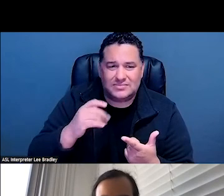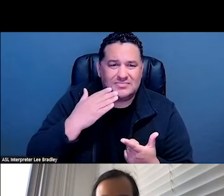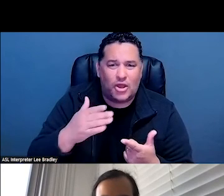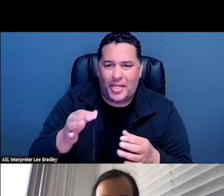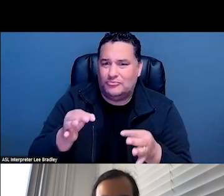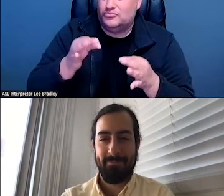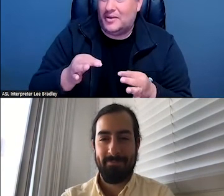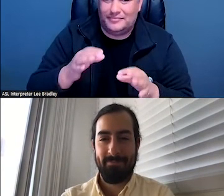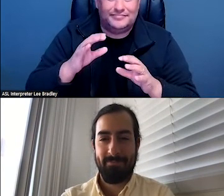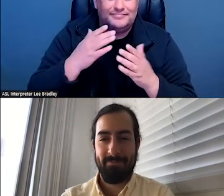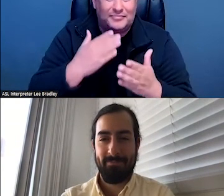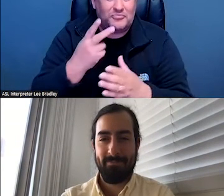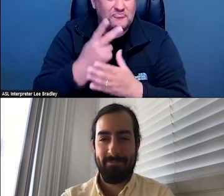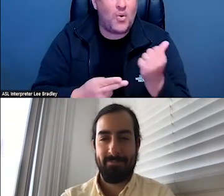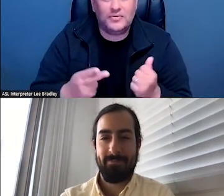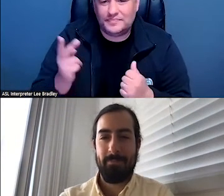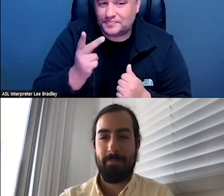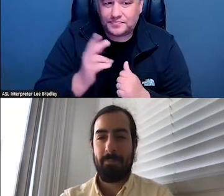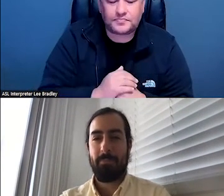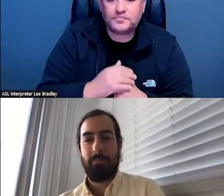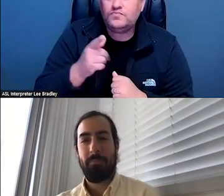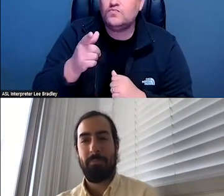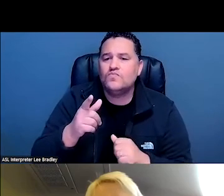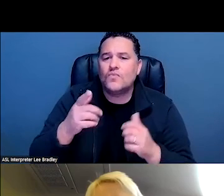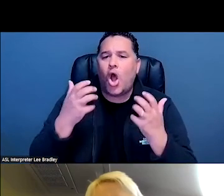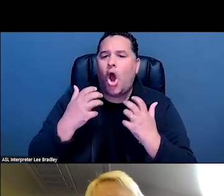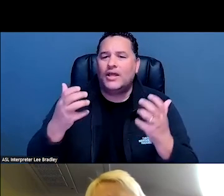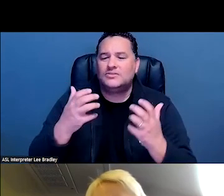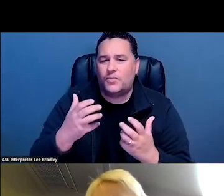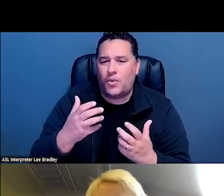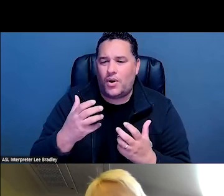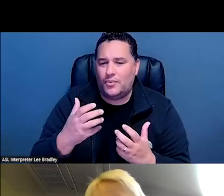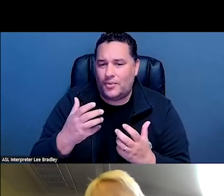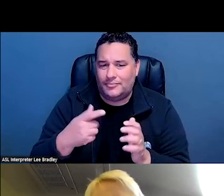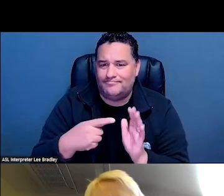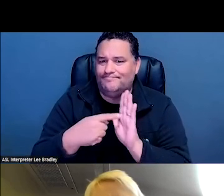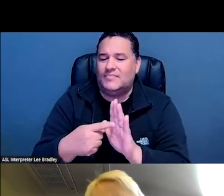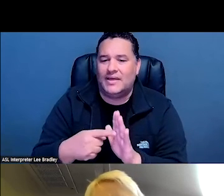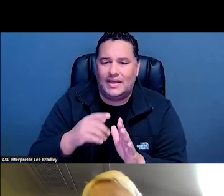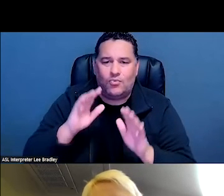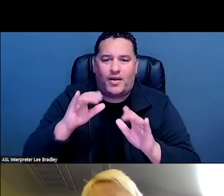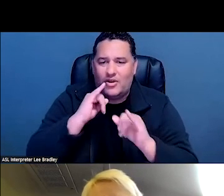THARBGS THAT DATA CORNER MOVED UP A LITTLE BIT. GOOD TO HEAR FROM BOTH OF YOU. I WANT TO JUST POINT THE AUDIENCE TO, A WONDERFUL